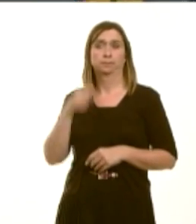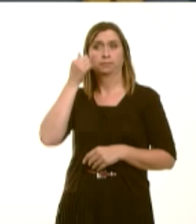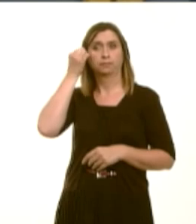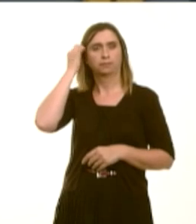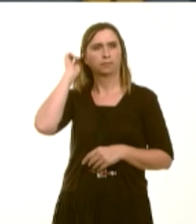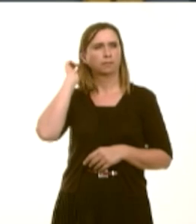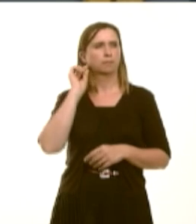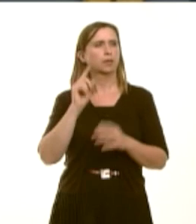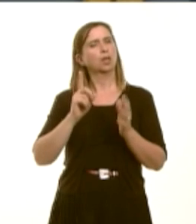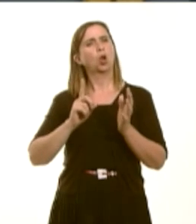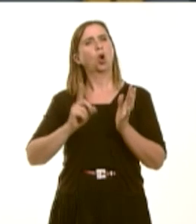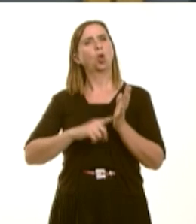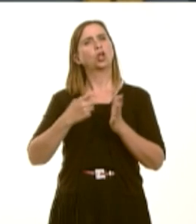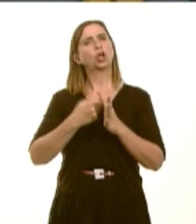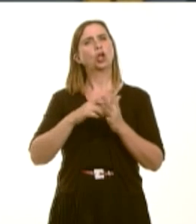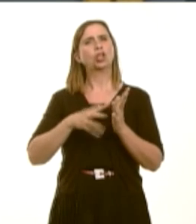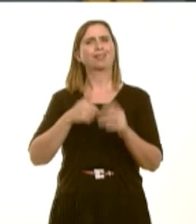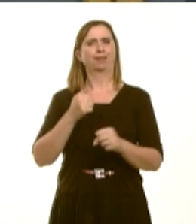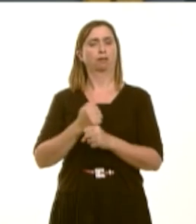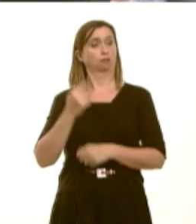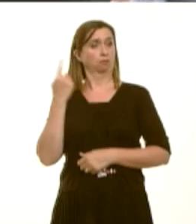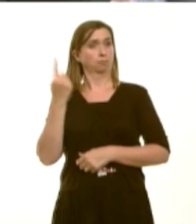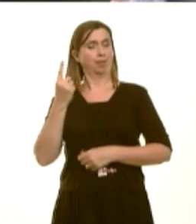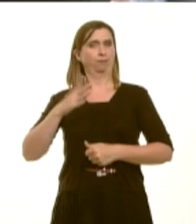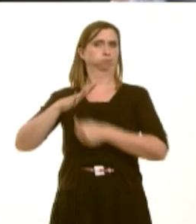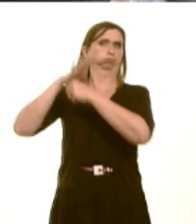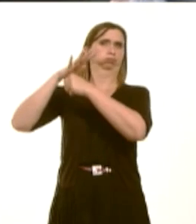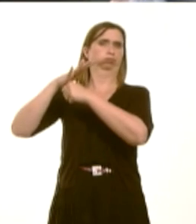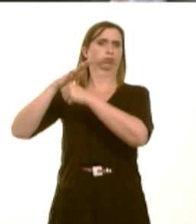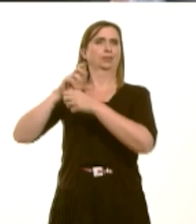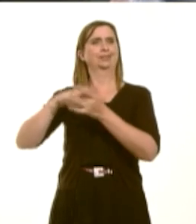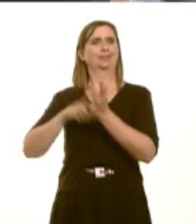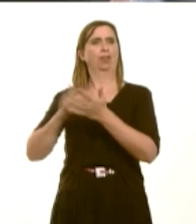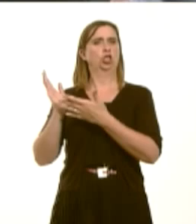with Lord Kerslake, the former head of the civil service, who describes the UK Governmentís